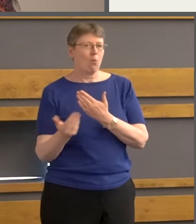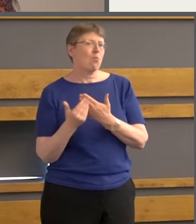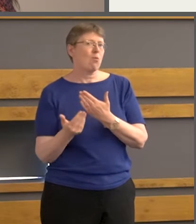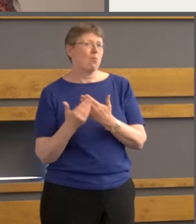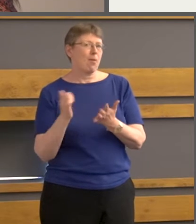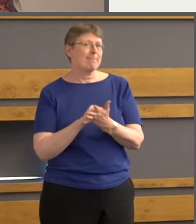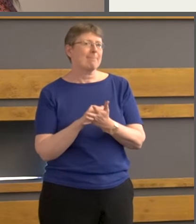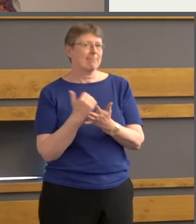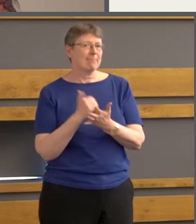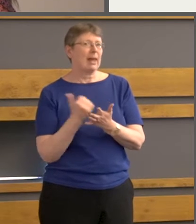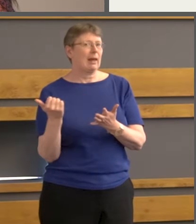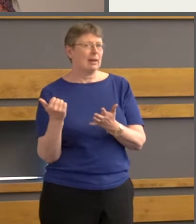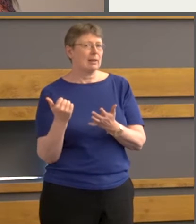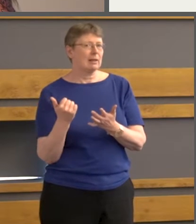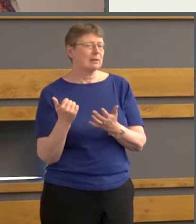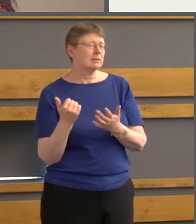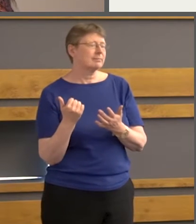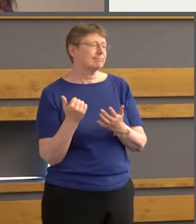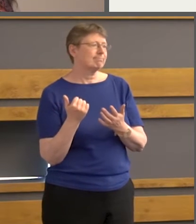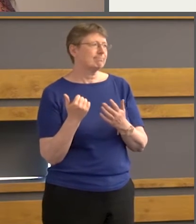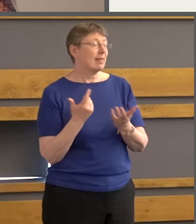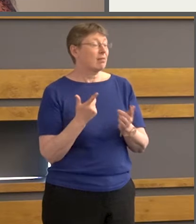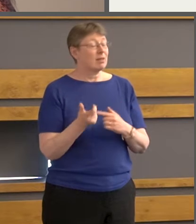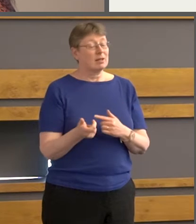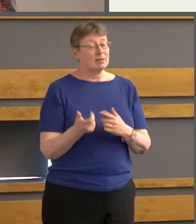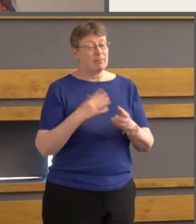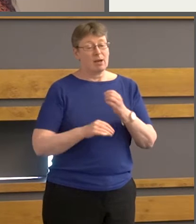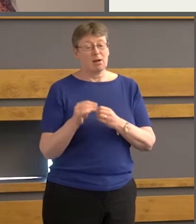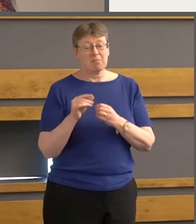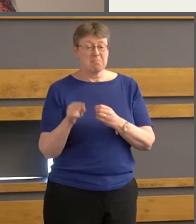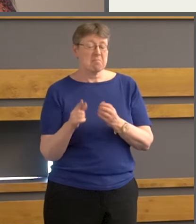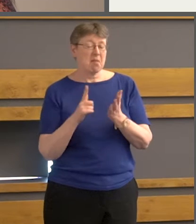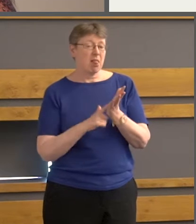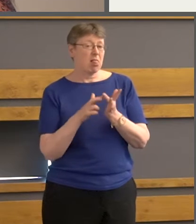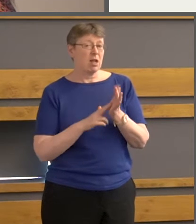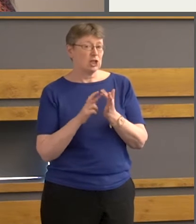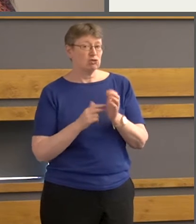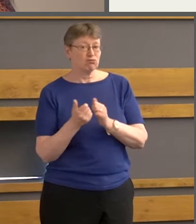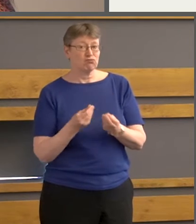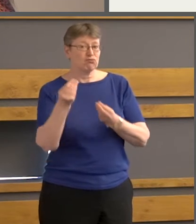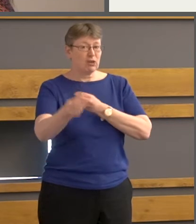and then from 1767 to entities out with the linen trade, although it was not until 1906